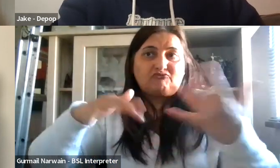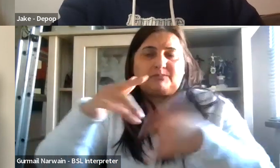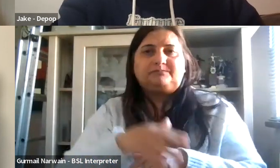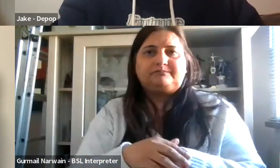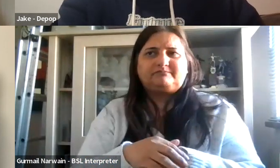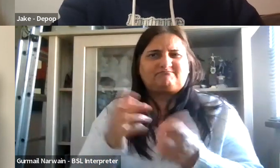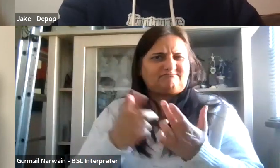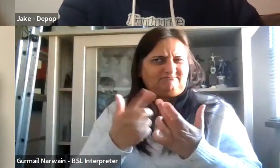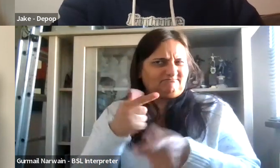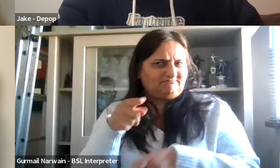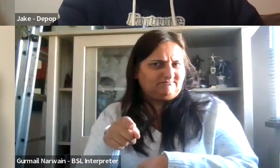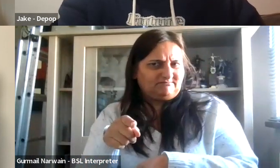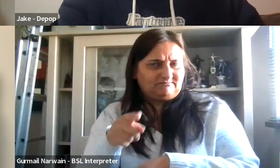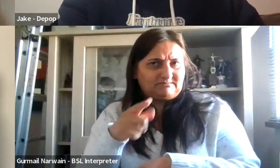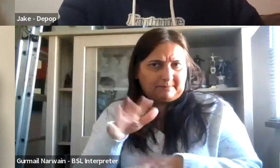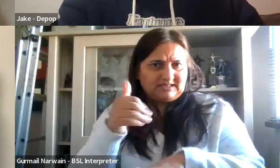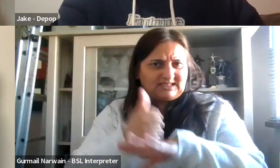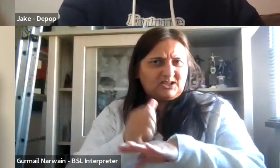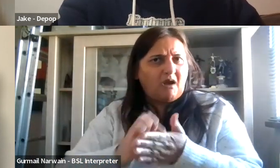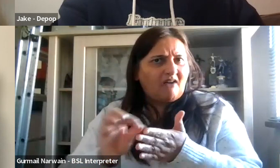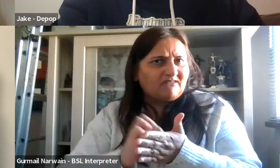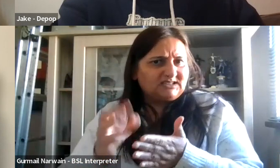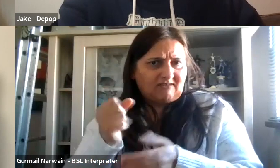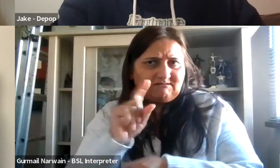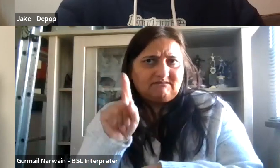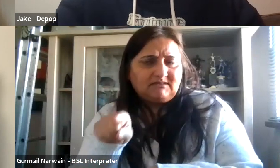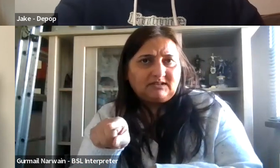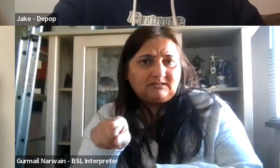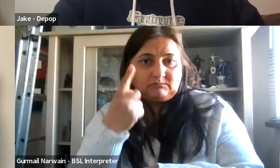Is there anything that can be set up or done in the office to make them Is there anything that is set up in the office so that you know can be done in the office